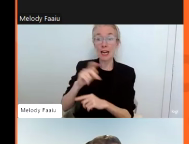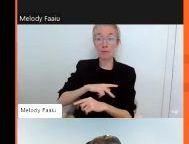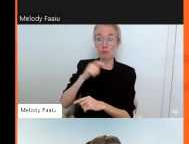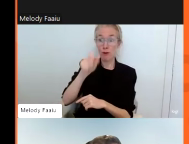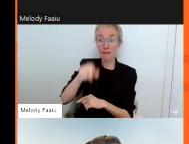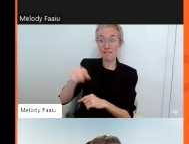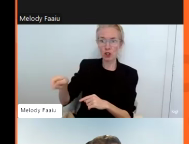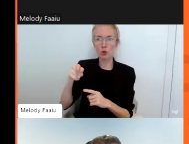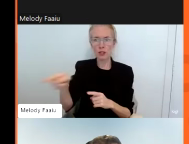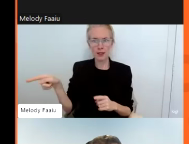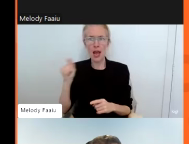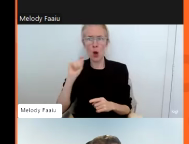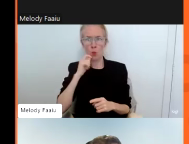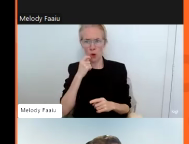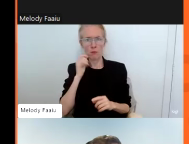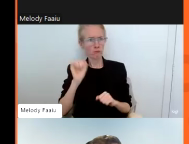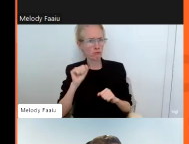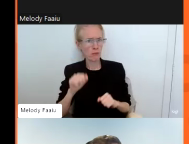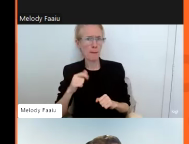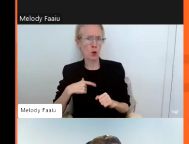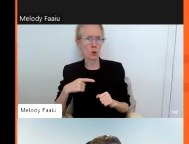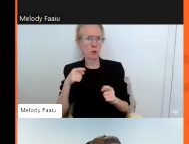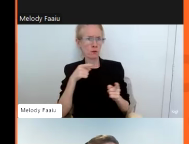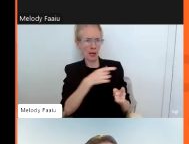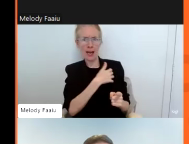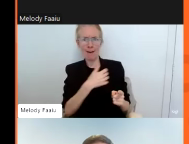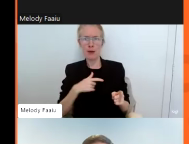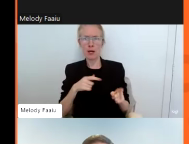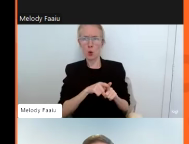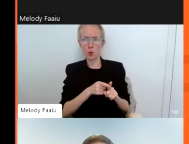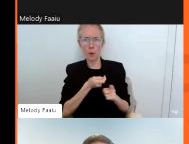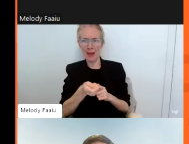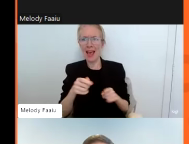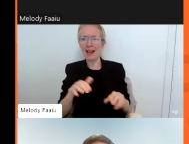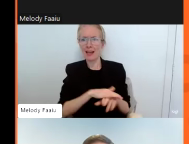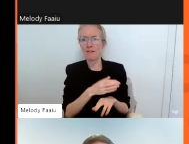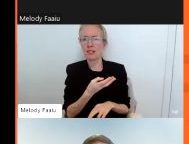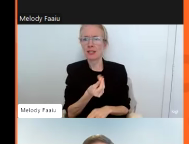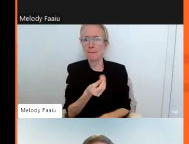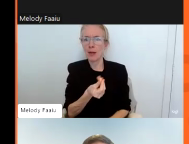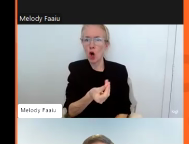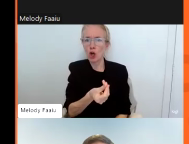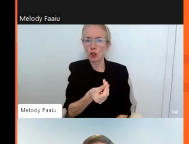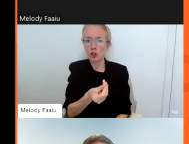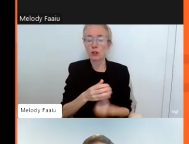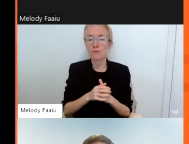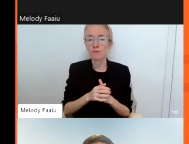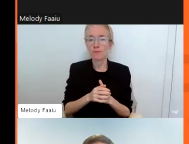responsible for the cost. We obviously need more comprehensive and mandatory